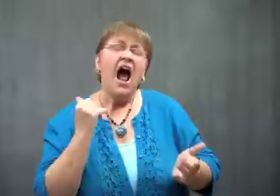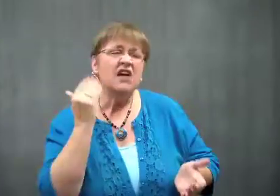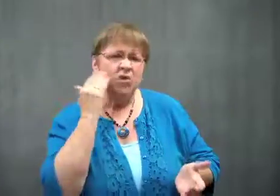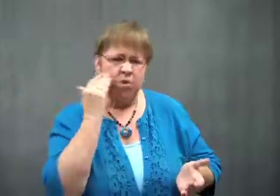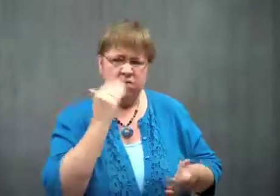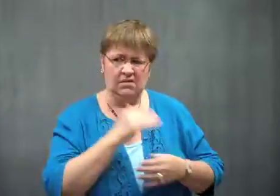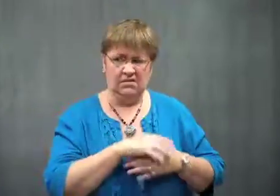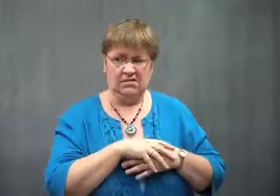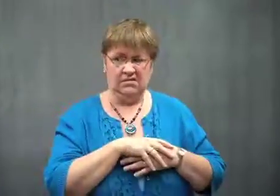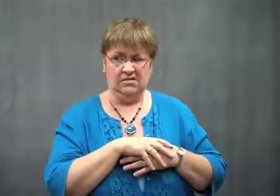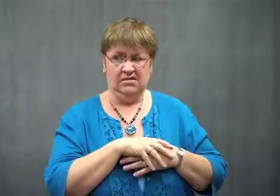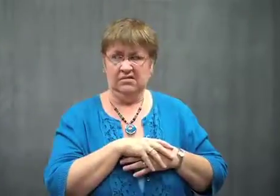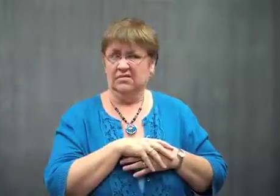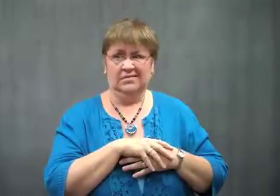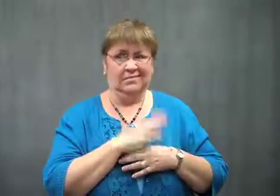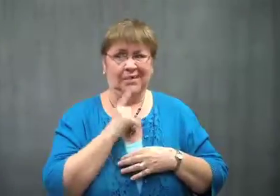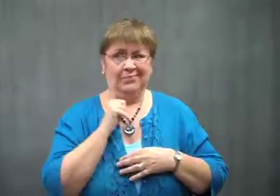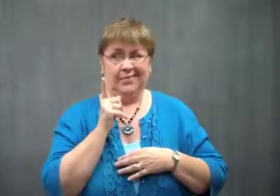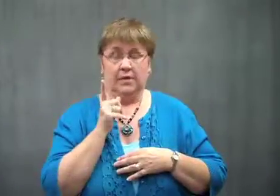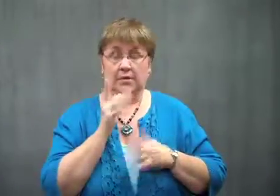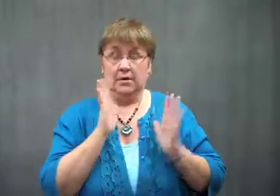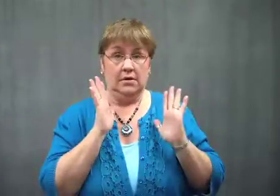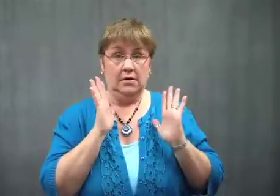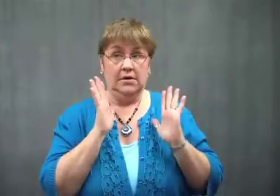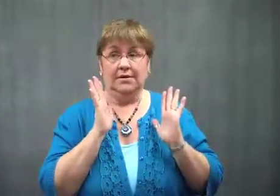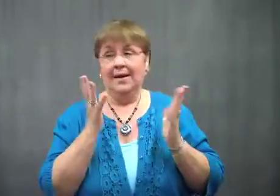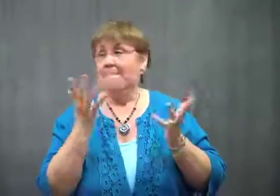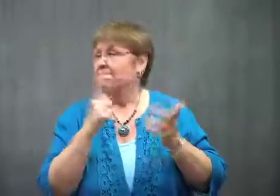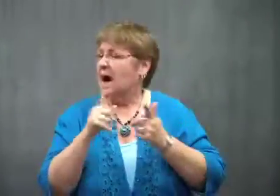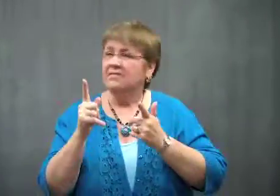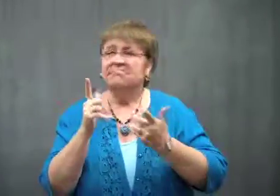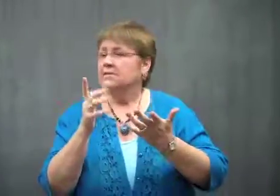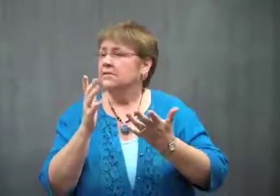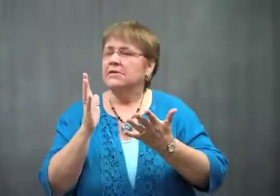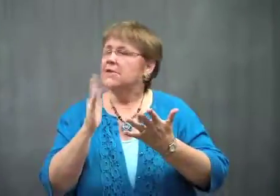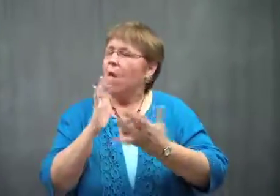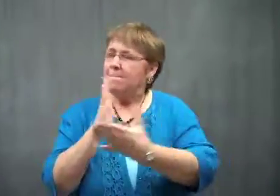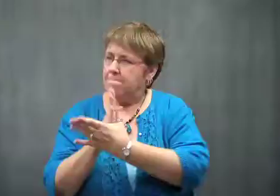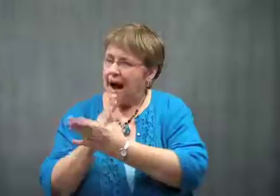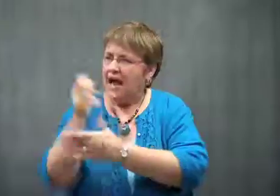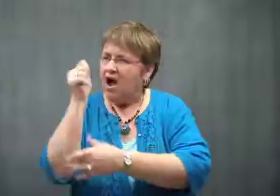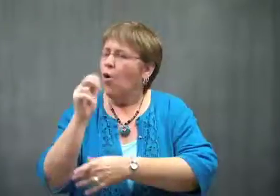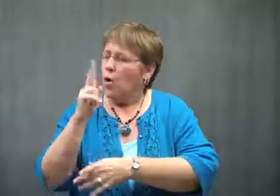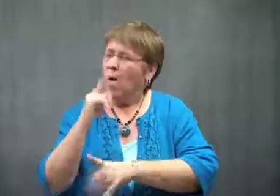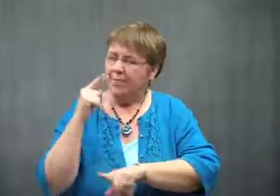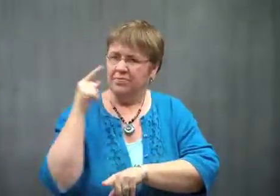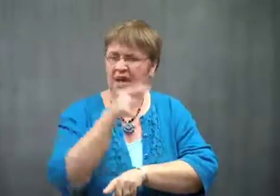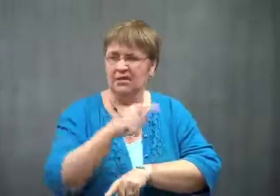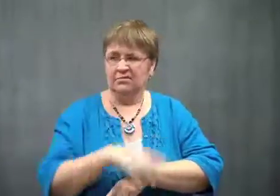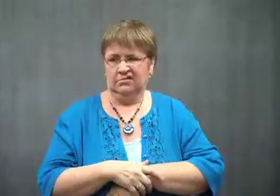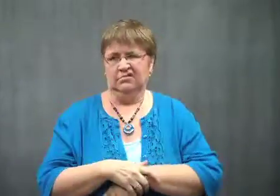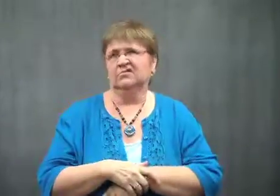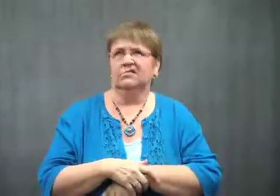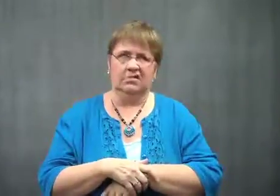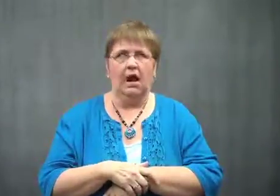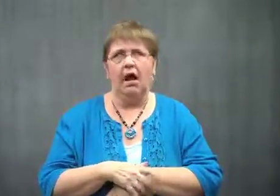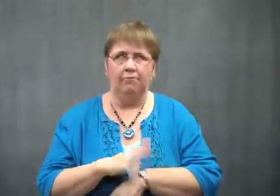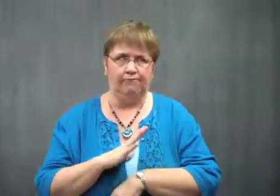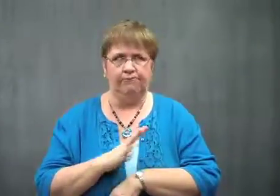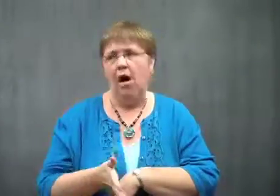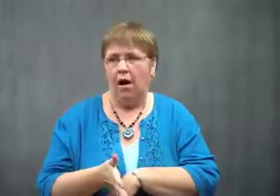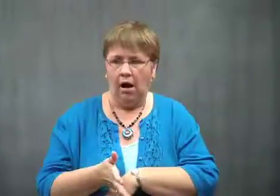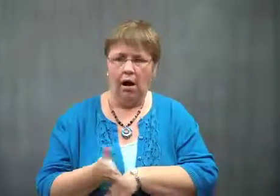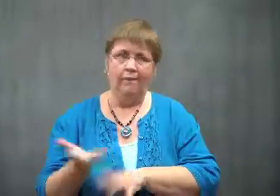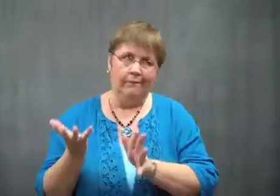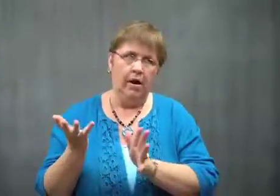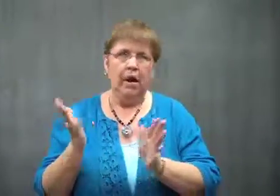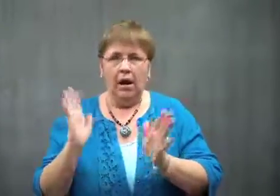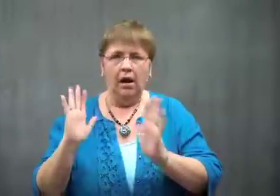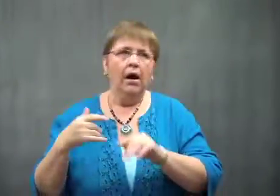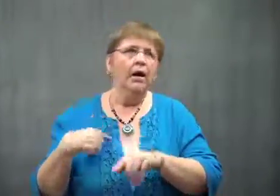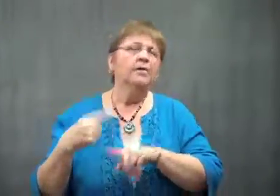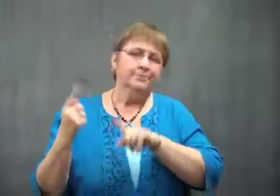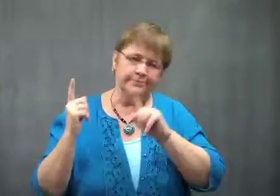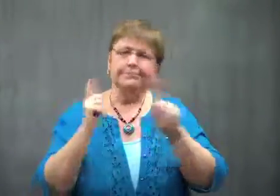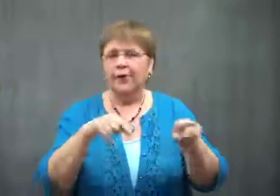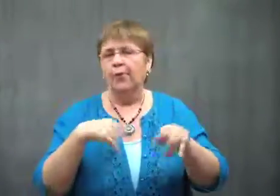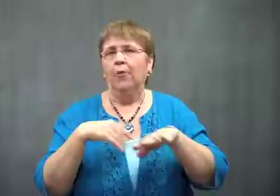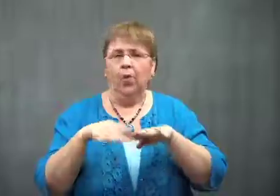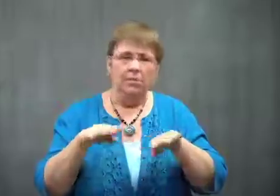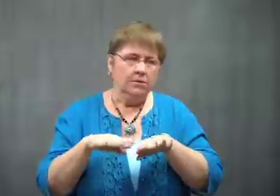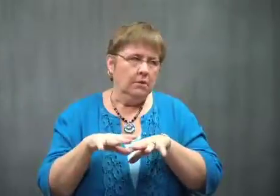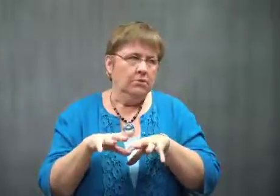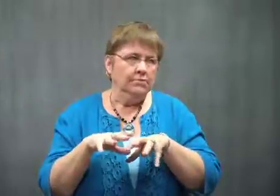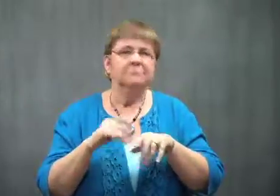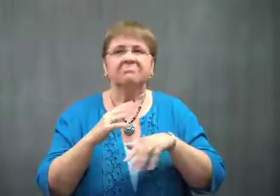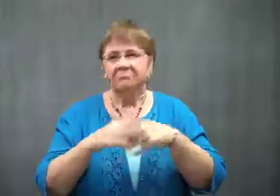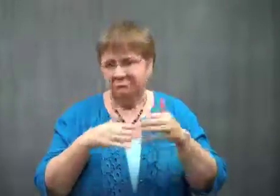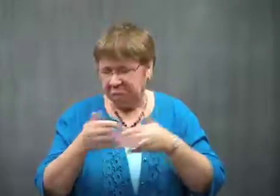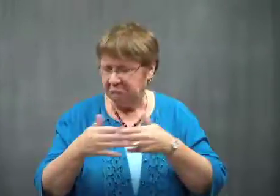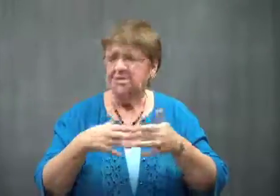They said, "I know!" But they didn't want to bother our aunt and uncle so that was that.